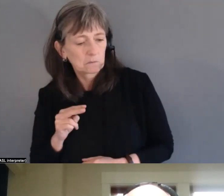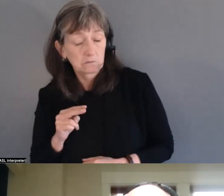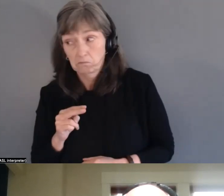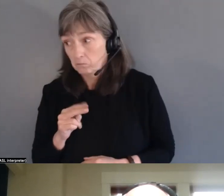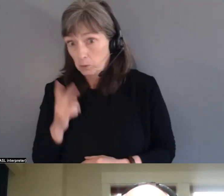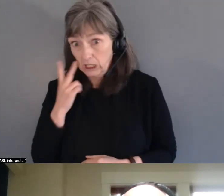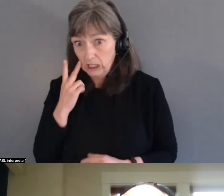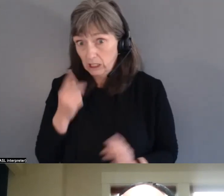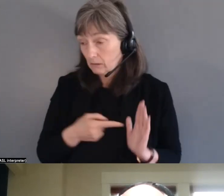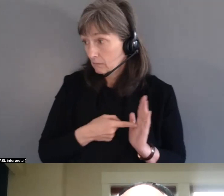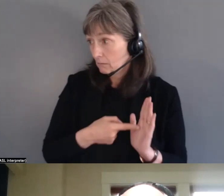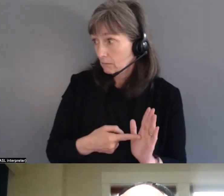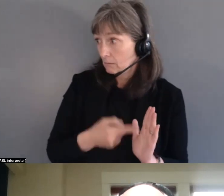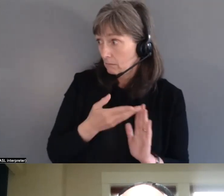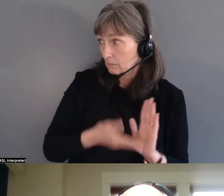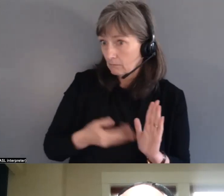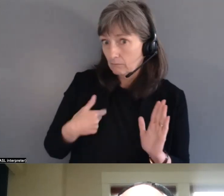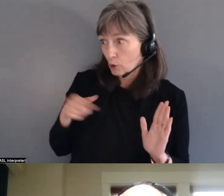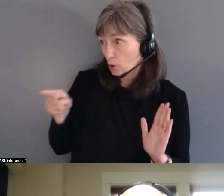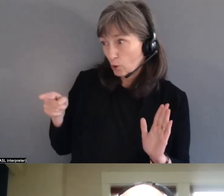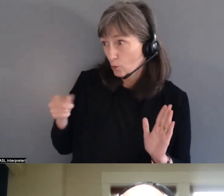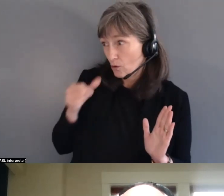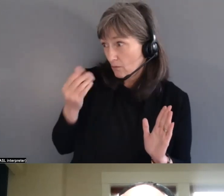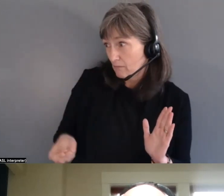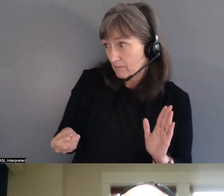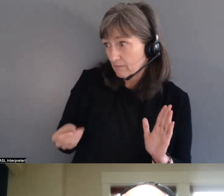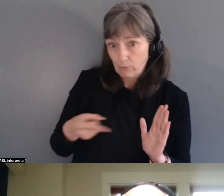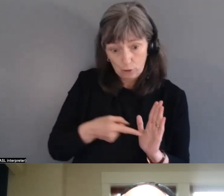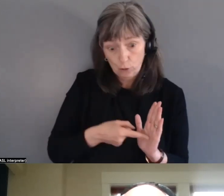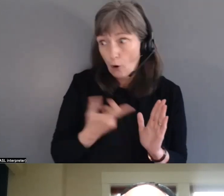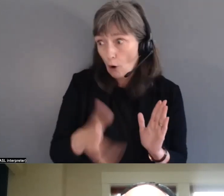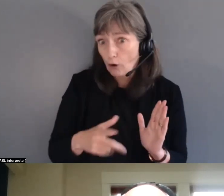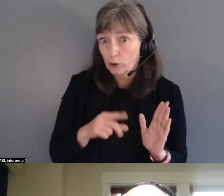bit sort of like your peers are doing this and you are not," at that stage and that's an easier in.